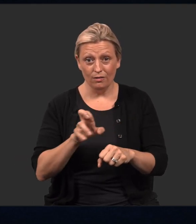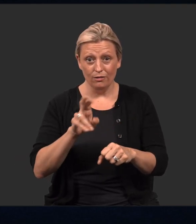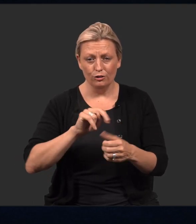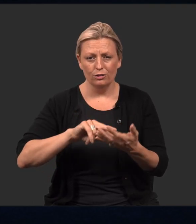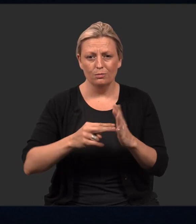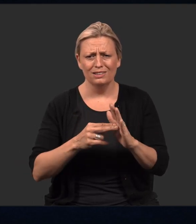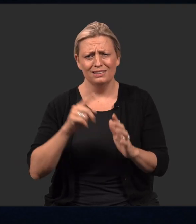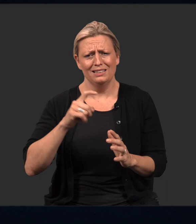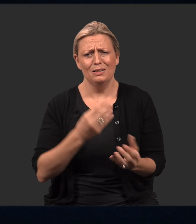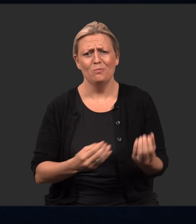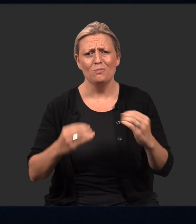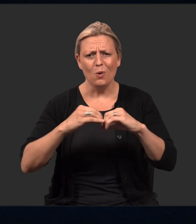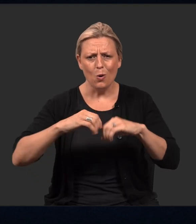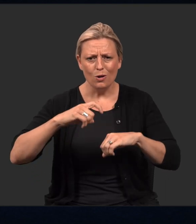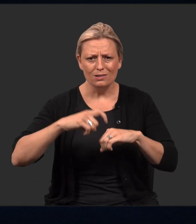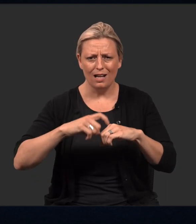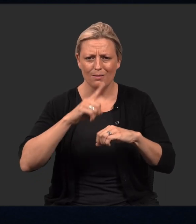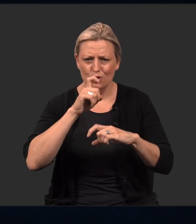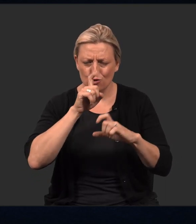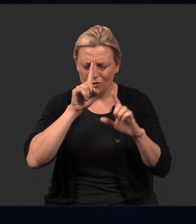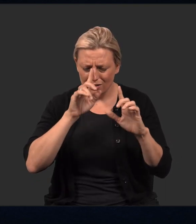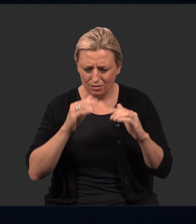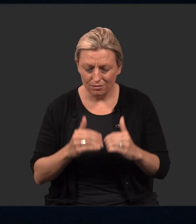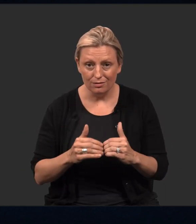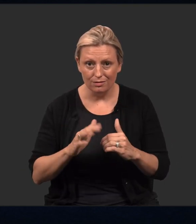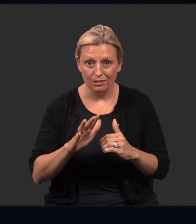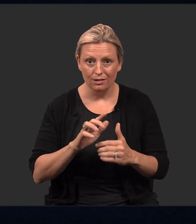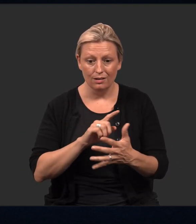For the long version, you will take more time to to really get centered.